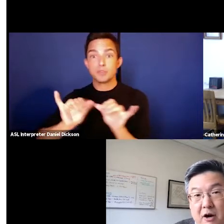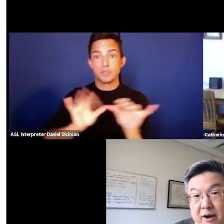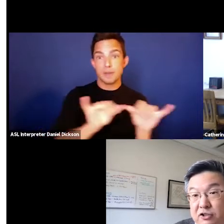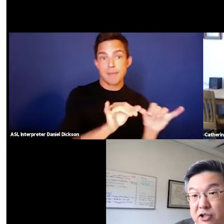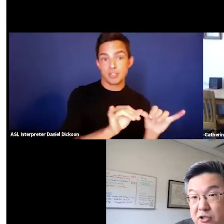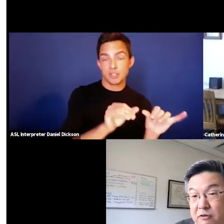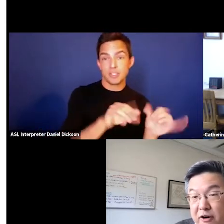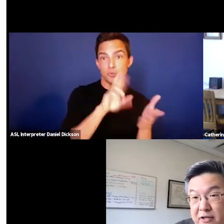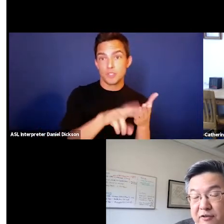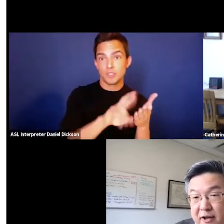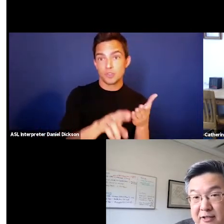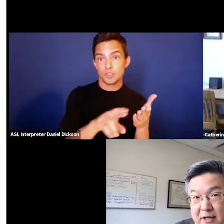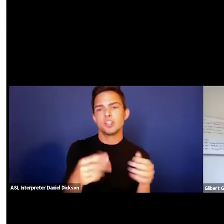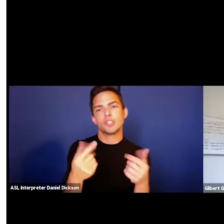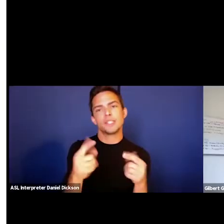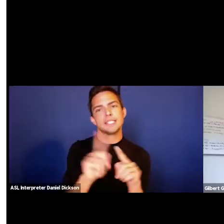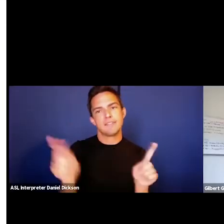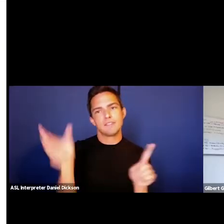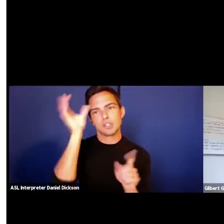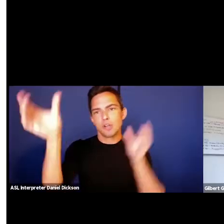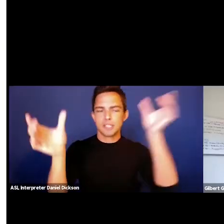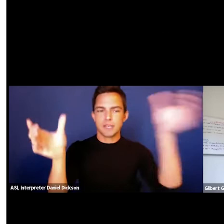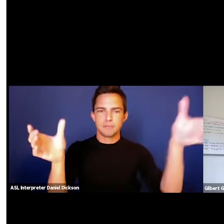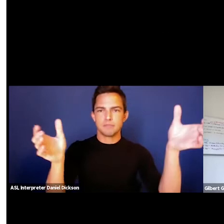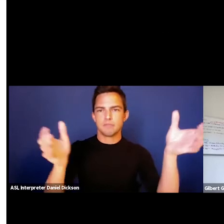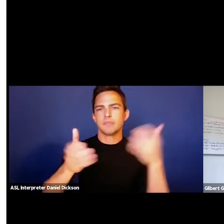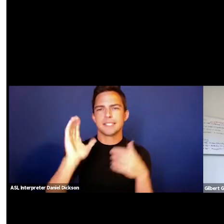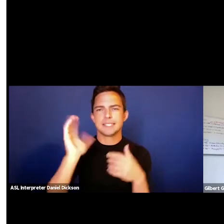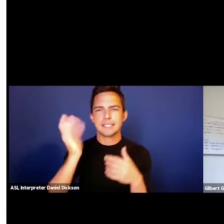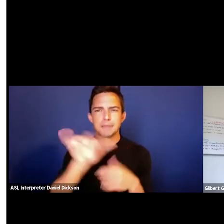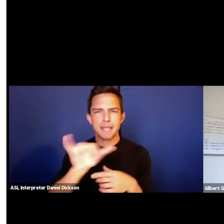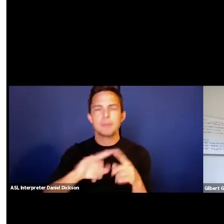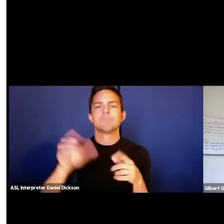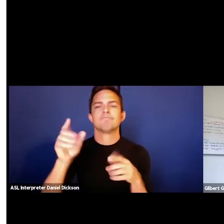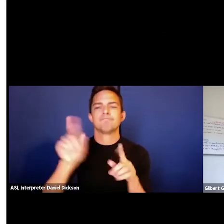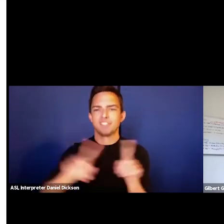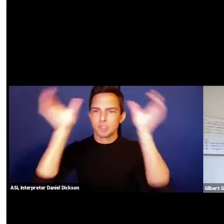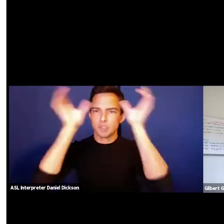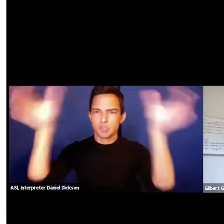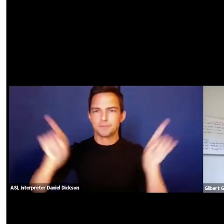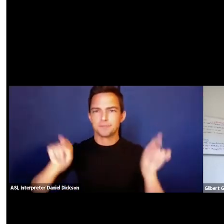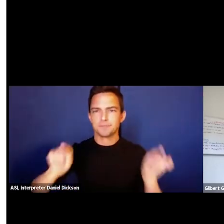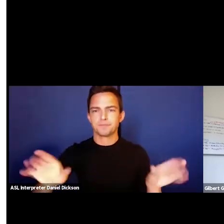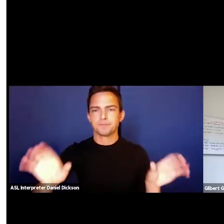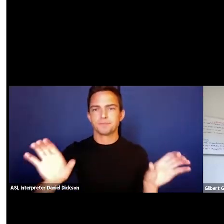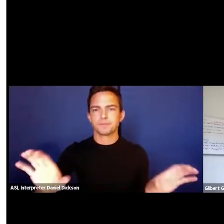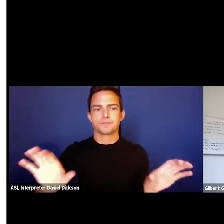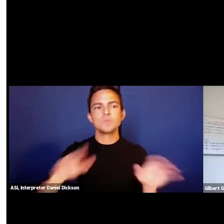are actually two very different concepts. So on the slide here you can see two overlapping circles